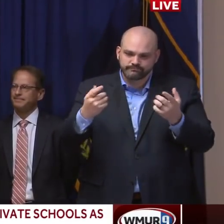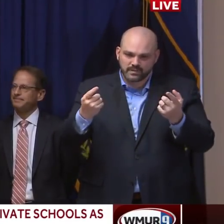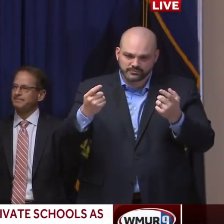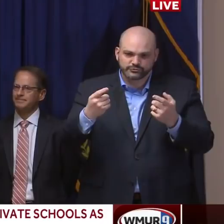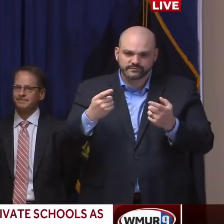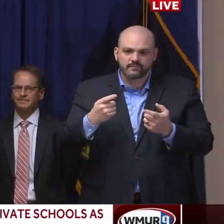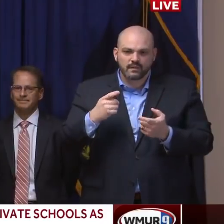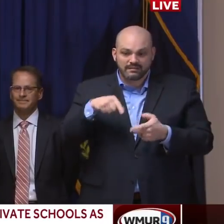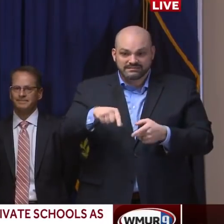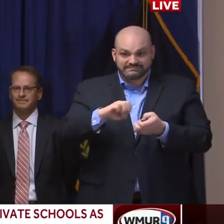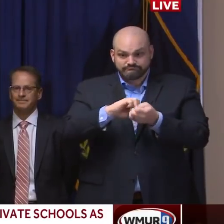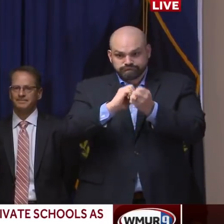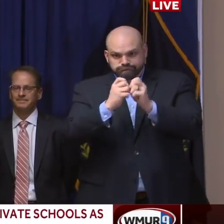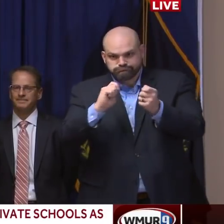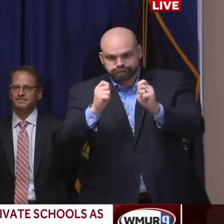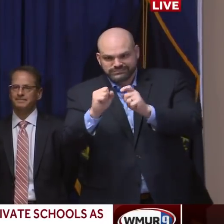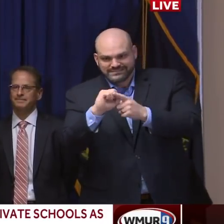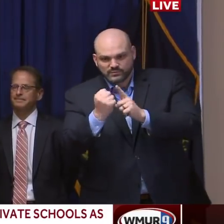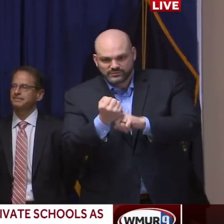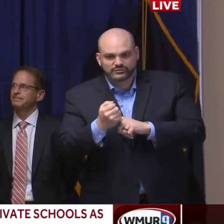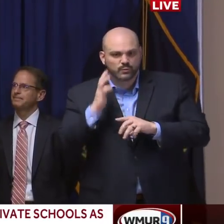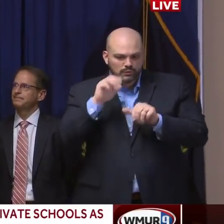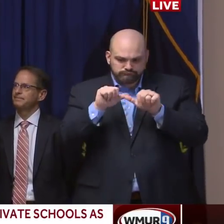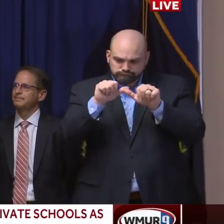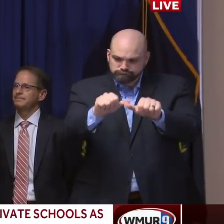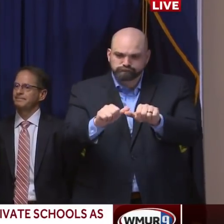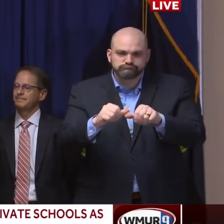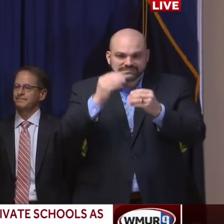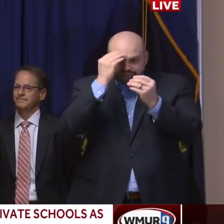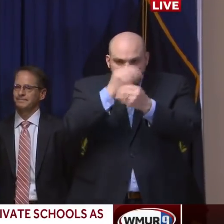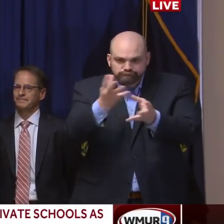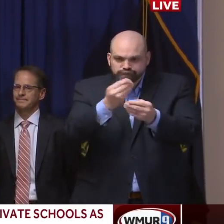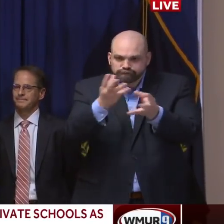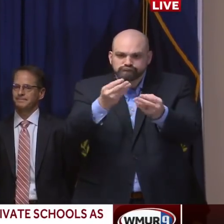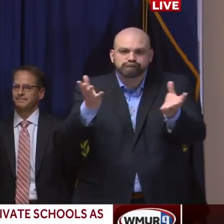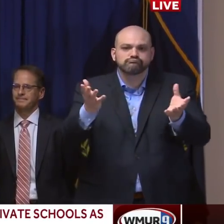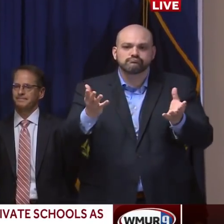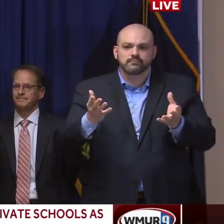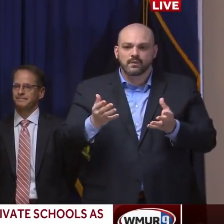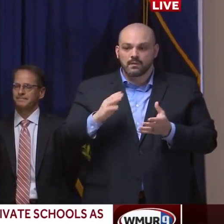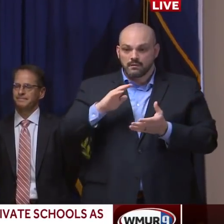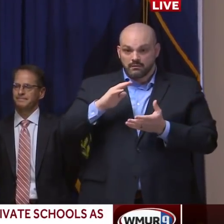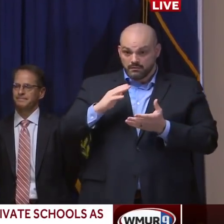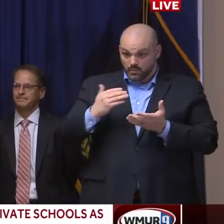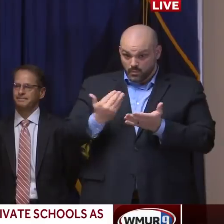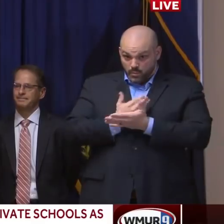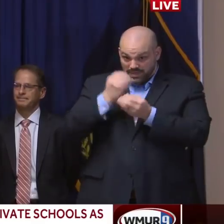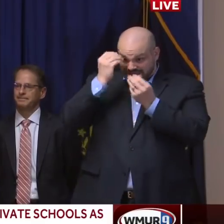THANK YOU GUYS VERY MUCH. THIS IS EVOLVING. WE WILL KEEP COMING FORWARD AND HAVING PRESS CONFERENCES.